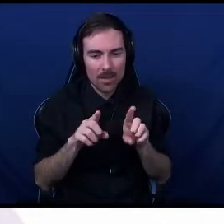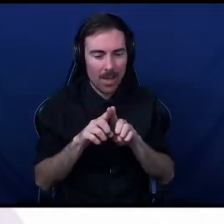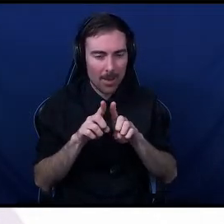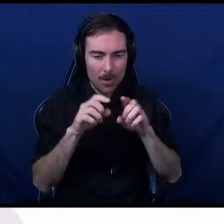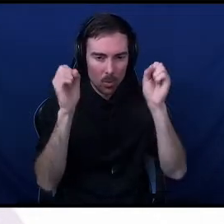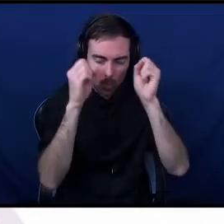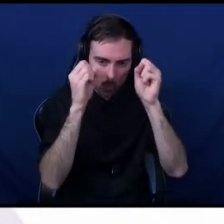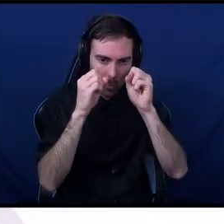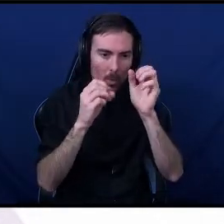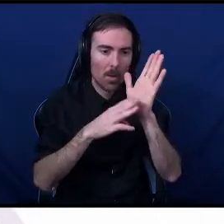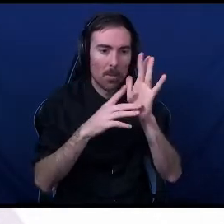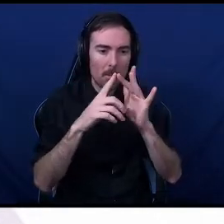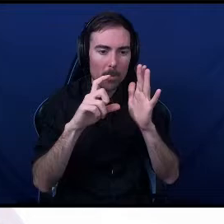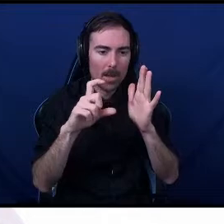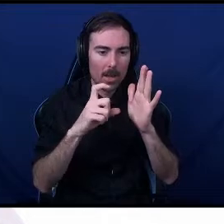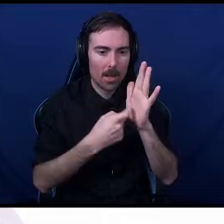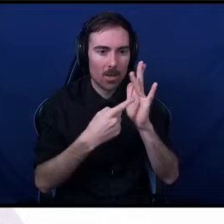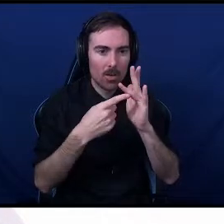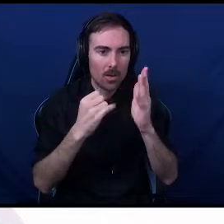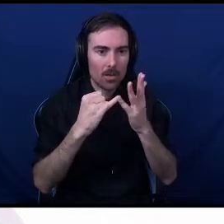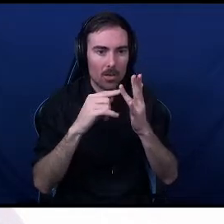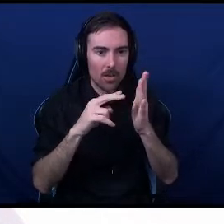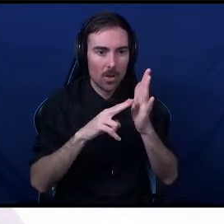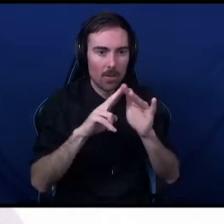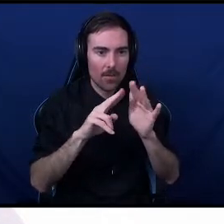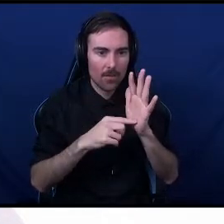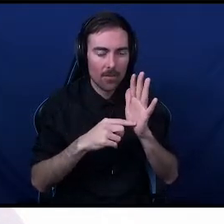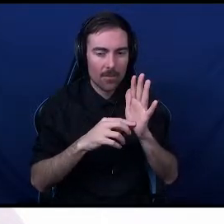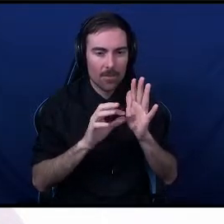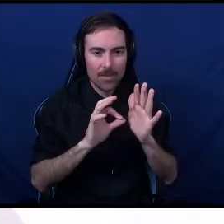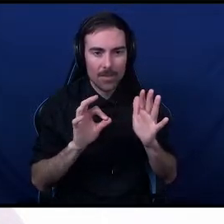wouldn't be approaching it from an altruistic perspective, right? They know, they're going to make some money out of this.